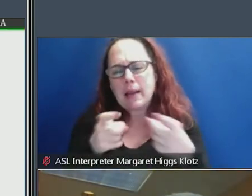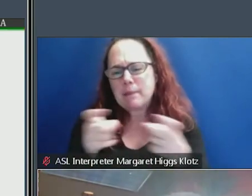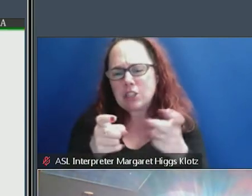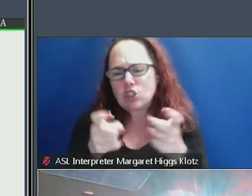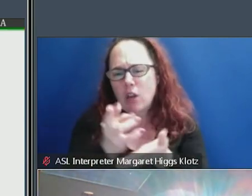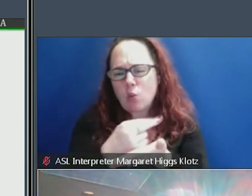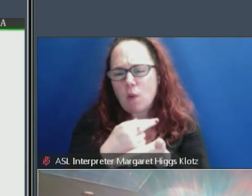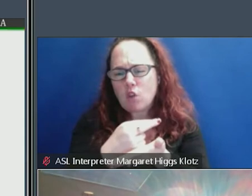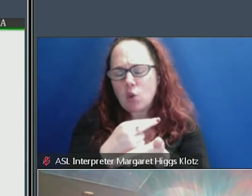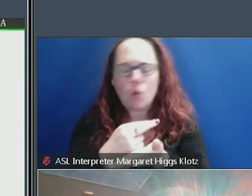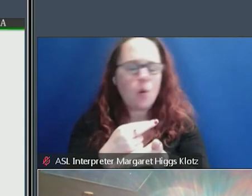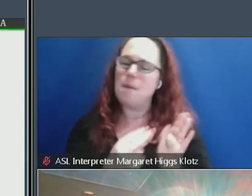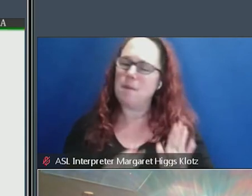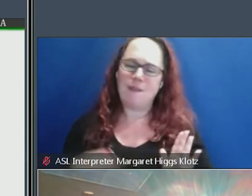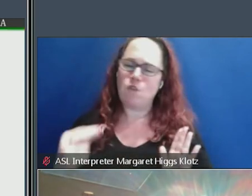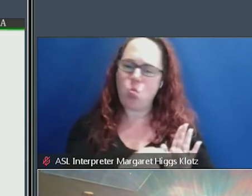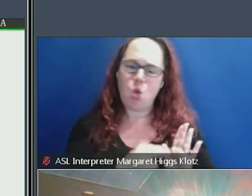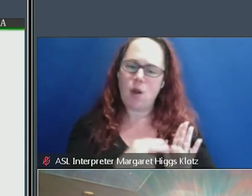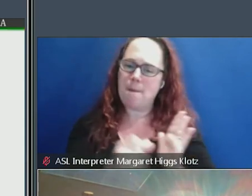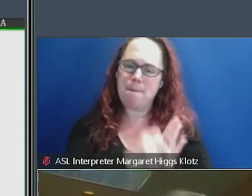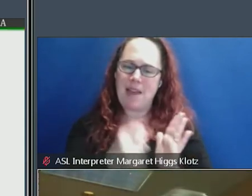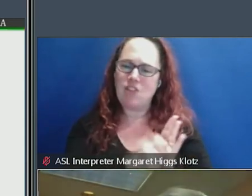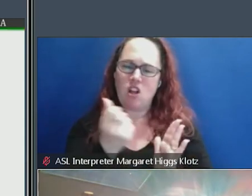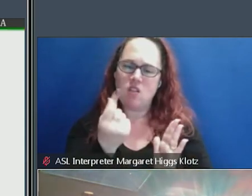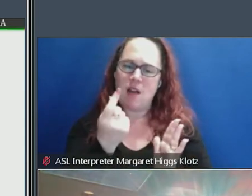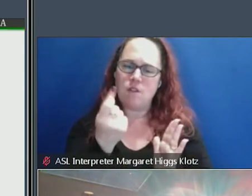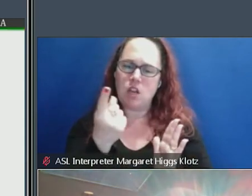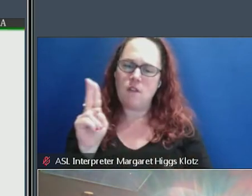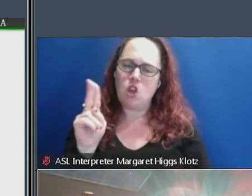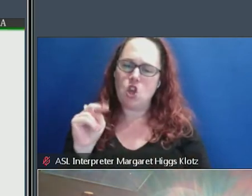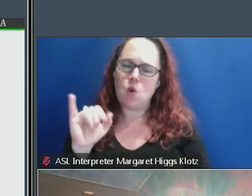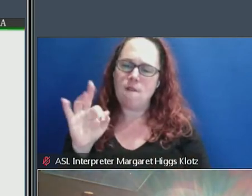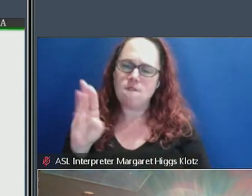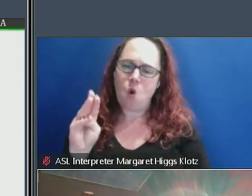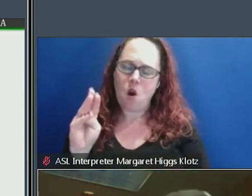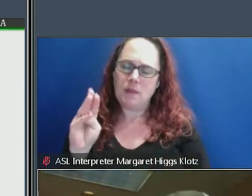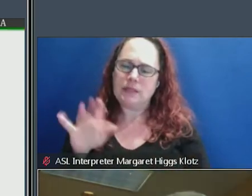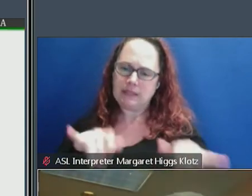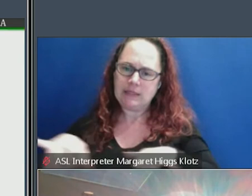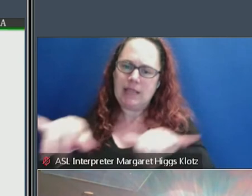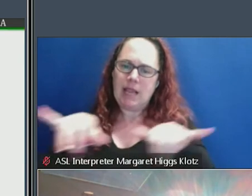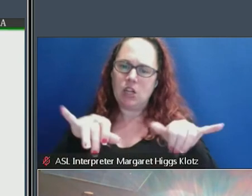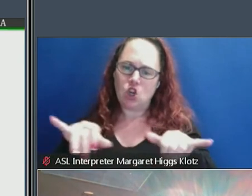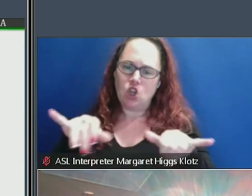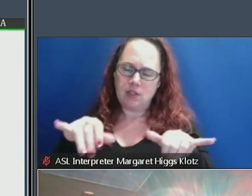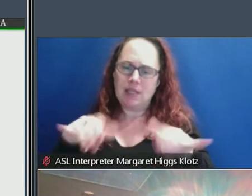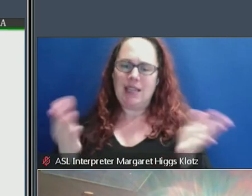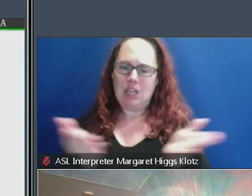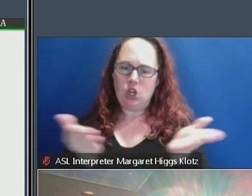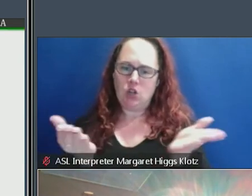Well, if we got to page 11 of the uniform standards, these are the words of the planning department as to what constitutes a, a site,